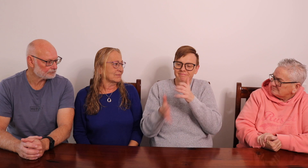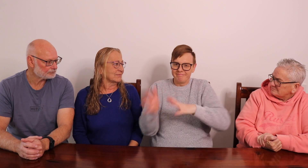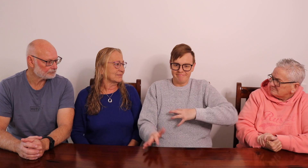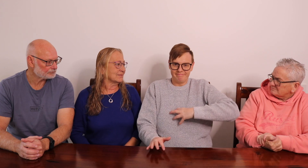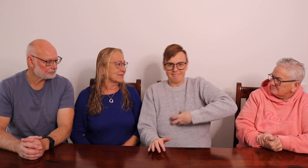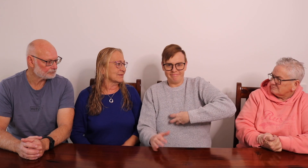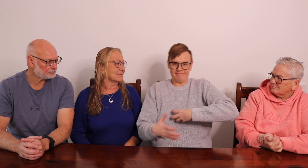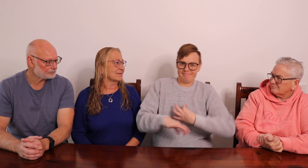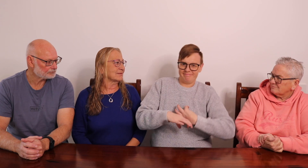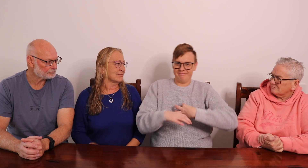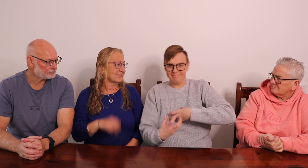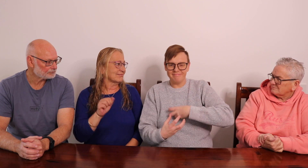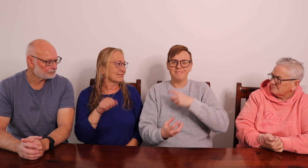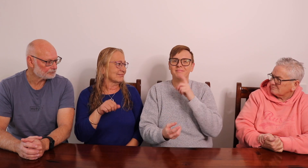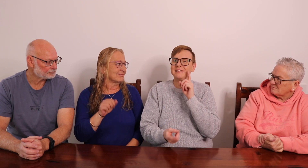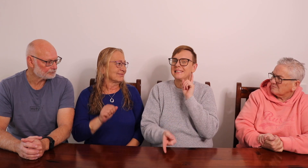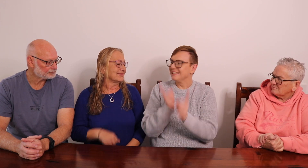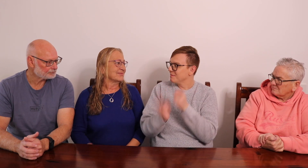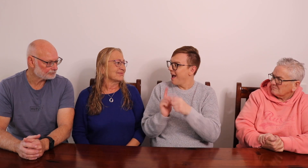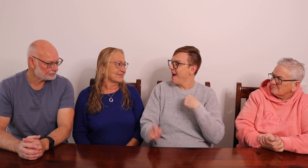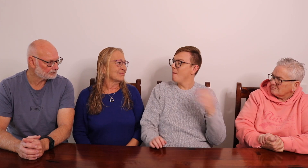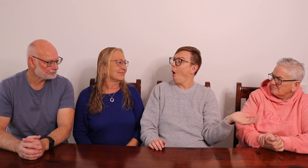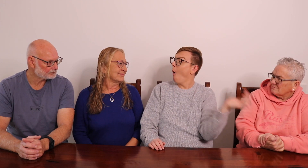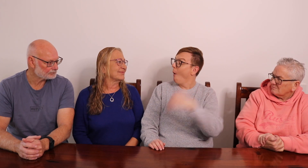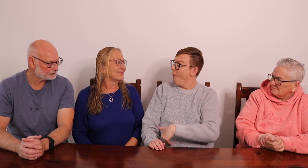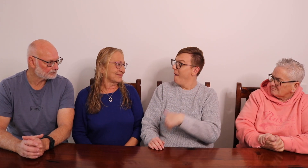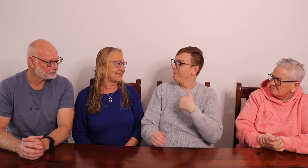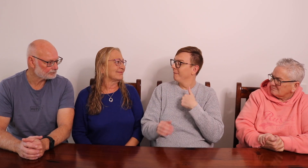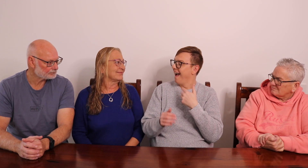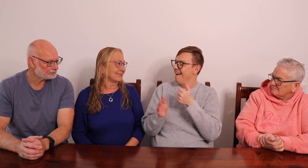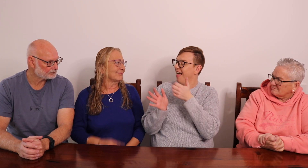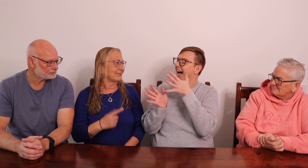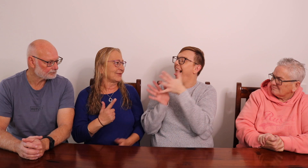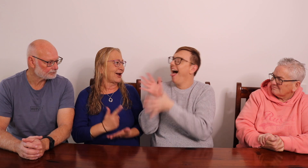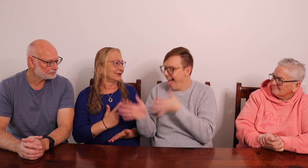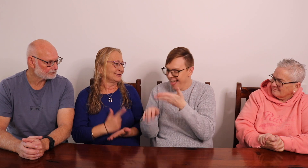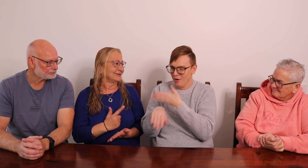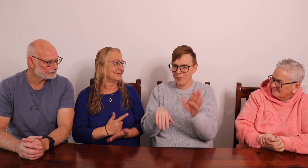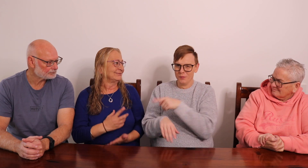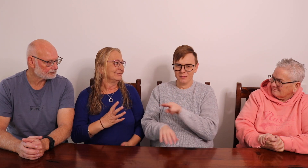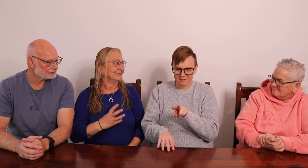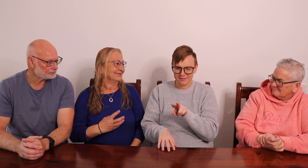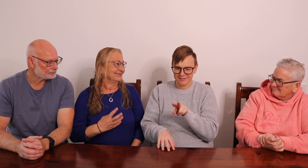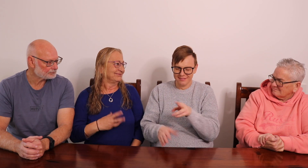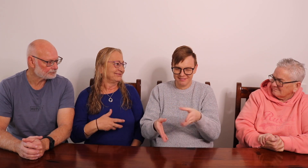I have to change the signs. Sometimes when I get home, I sign new-fashioned sign to my parents